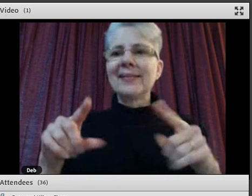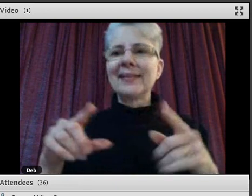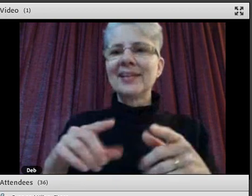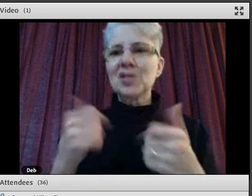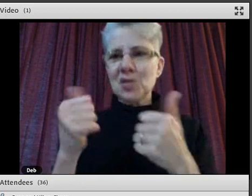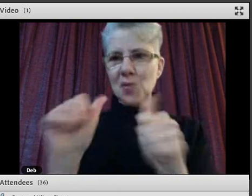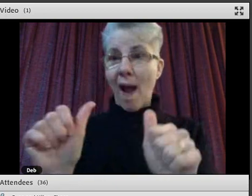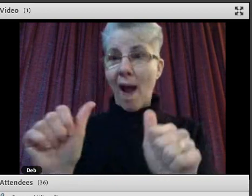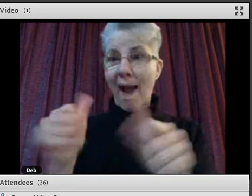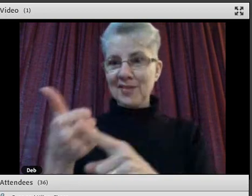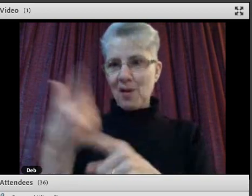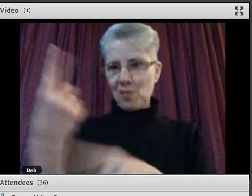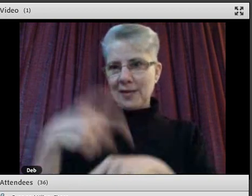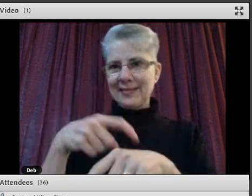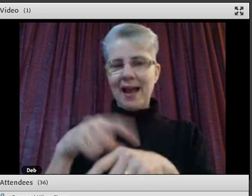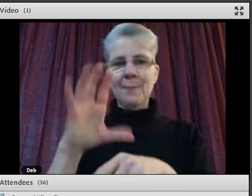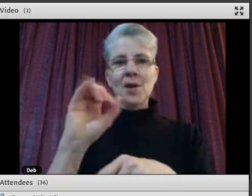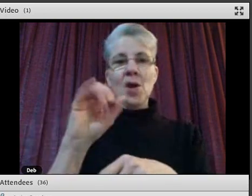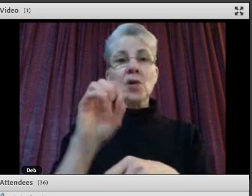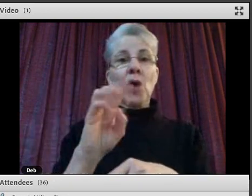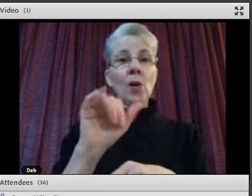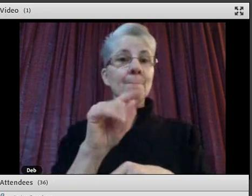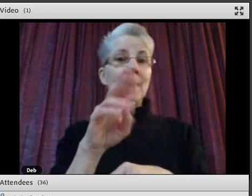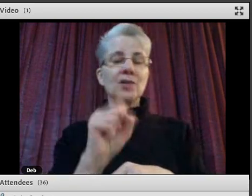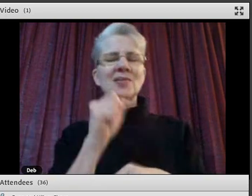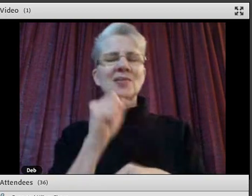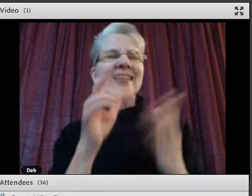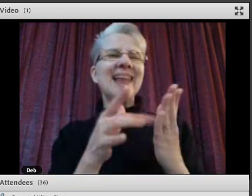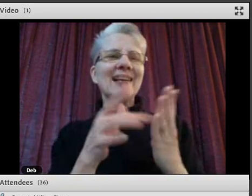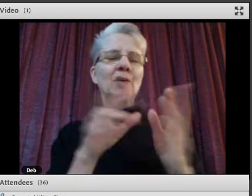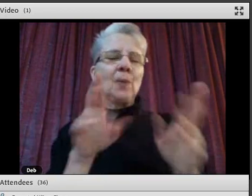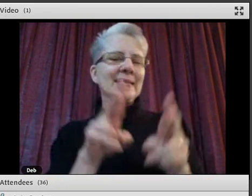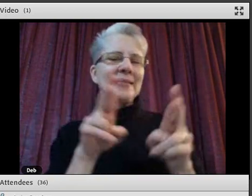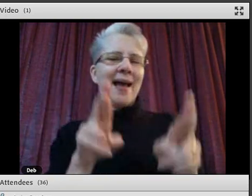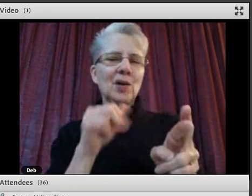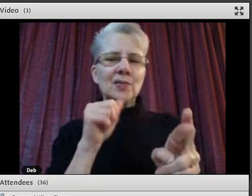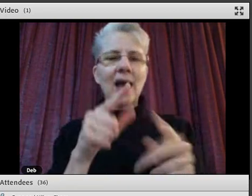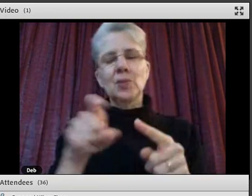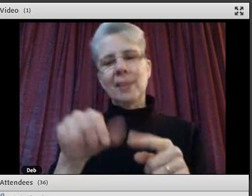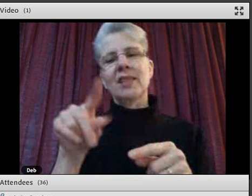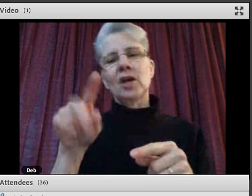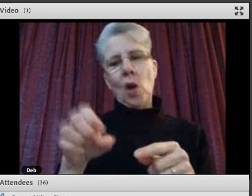So, Coke and Mentos, it's not technically recycled because you need the Coke in there.